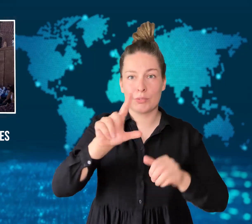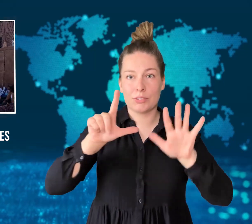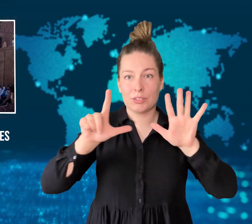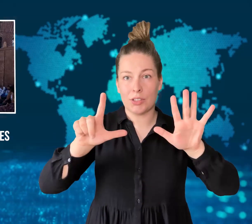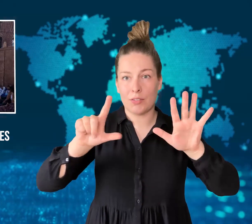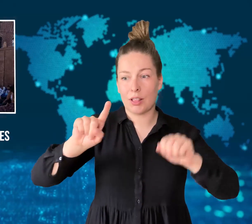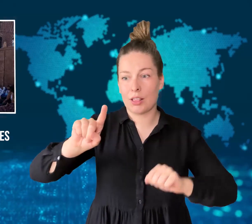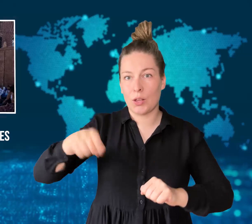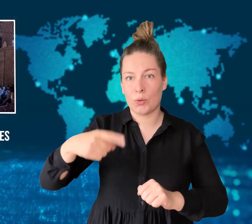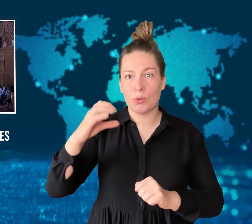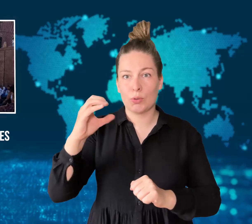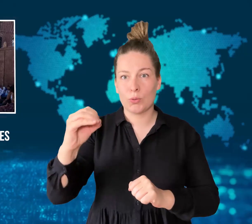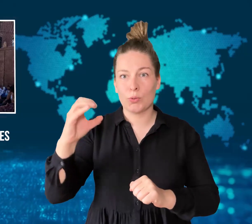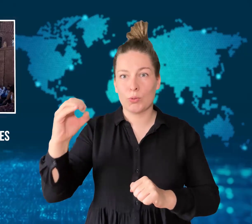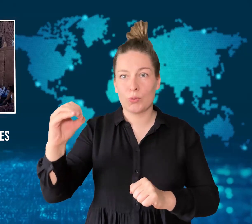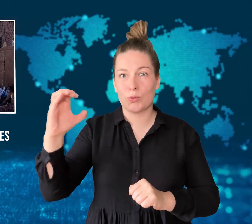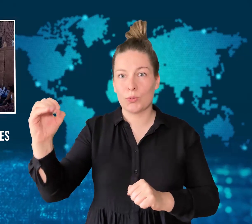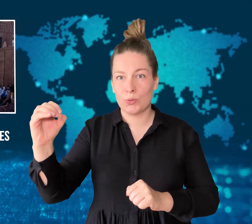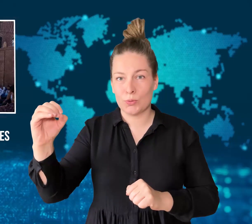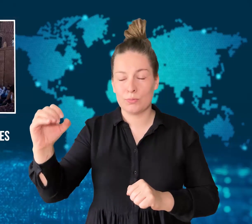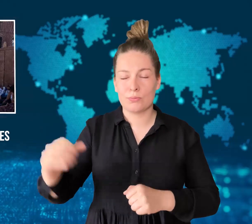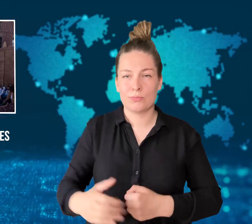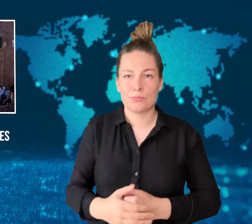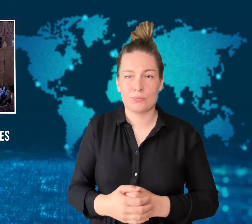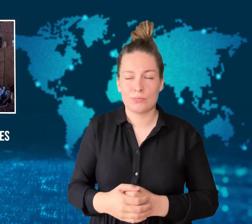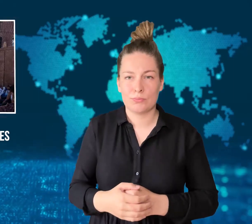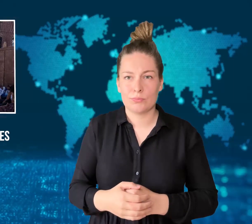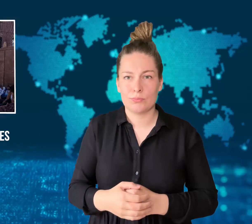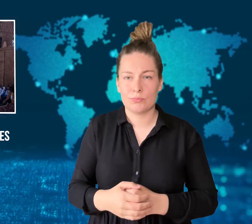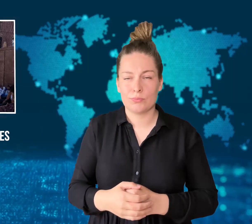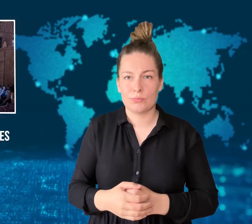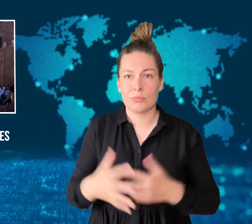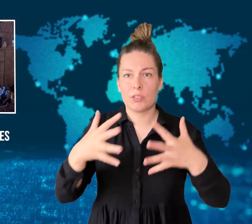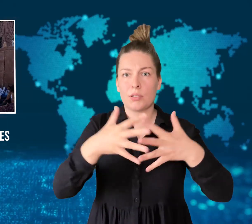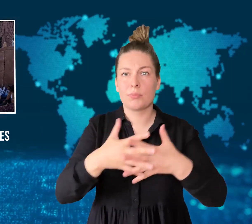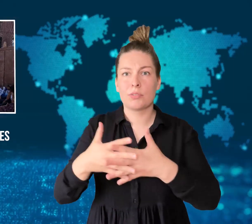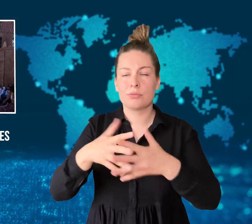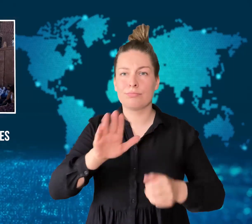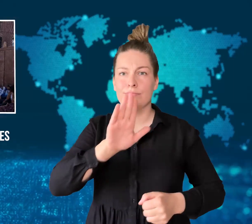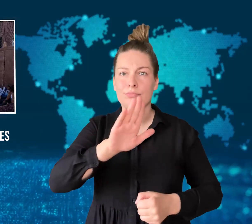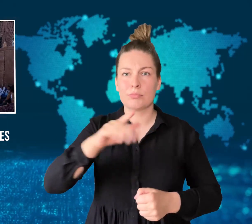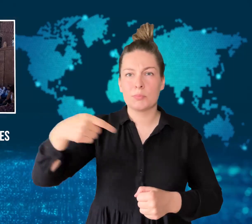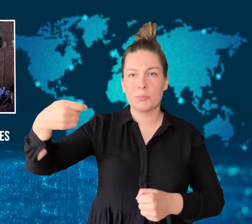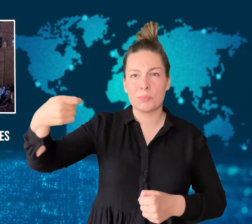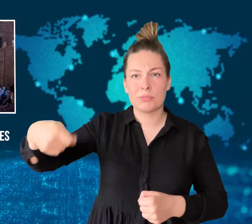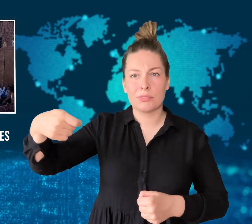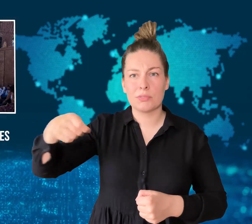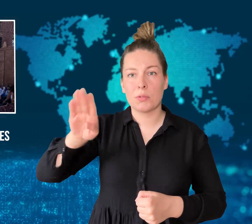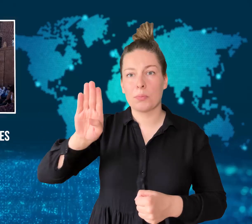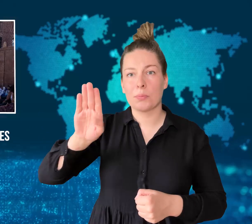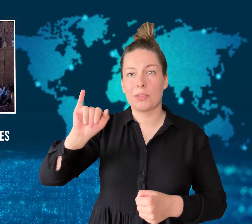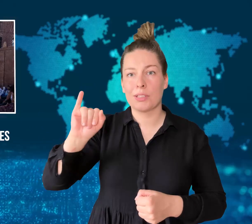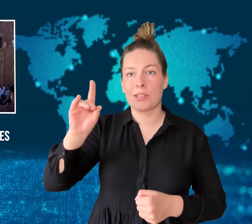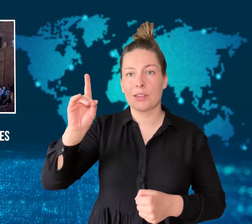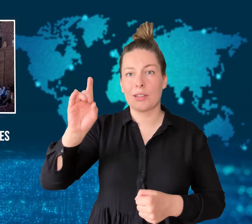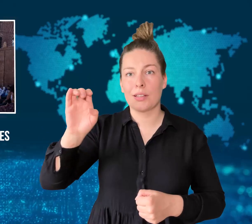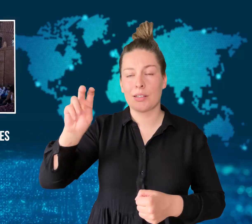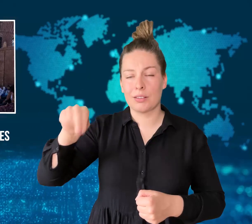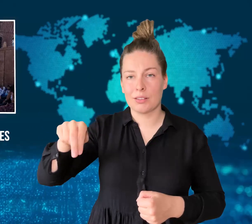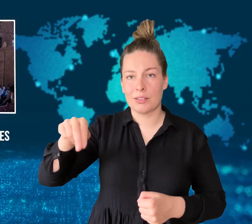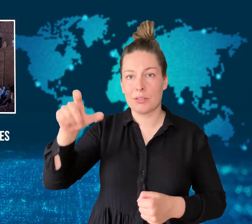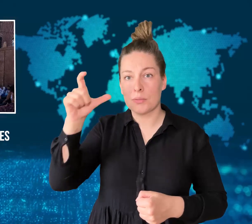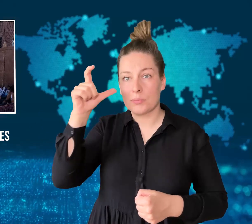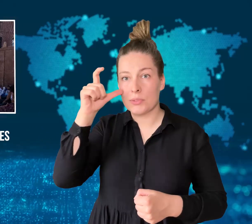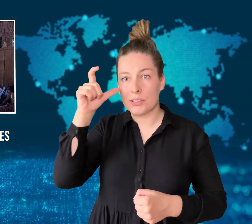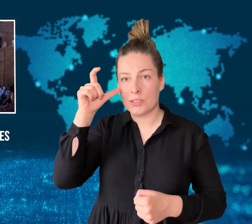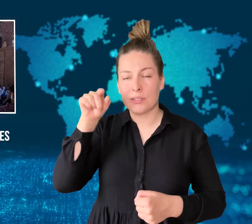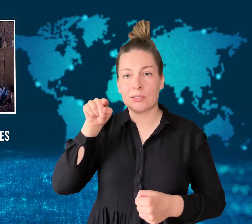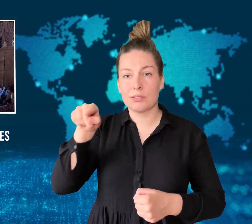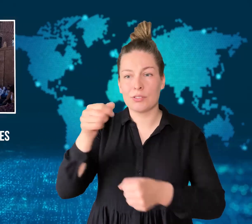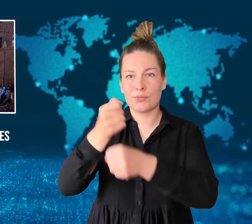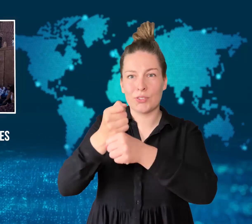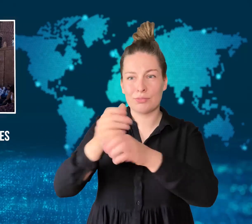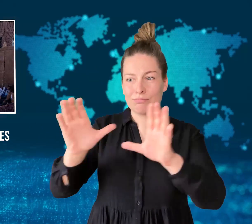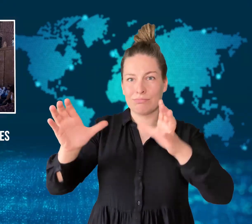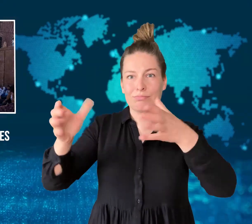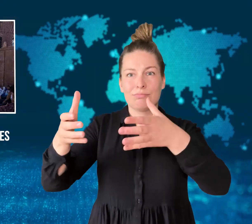for the policy to end.